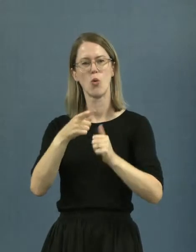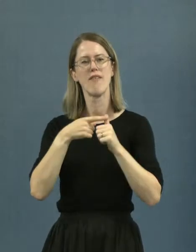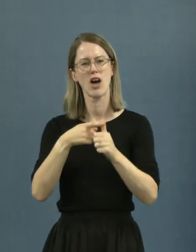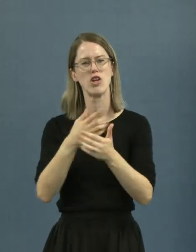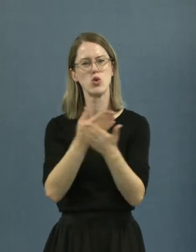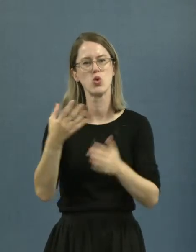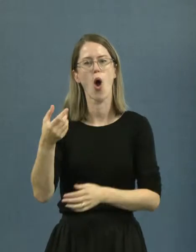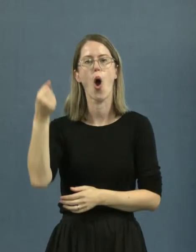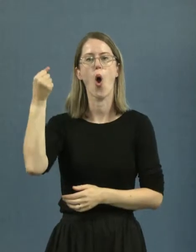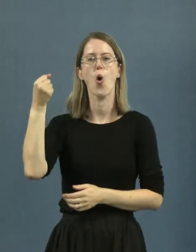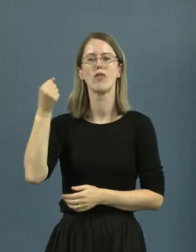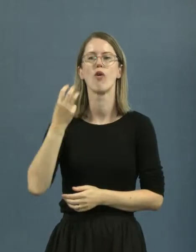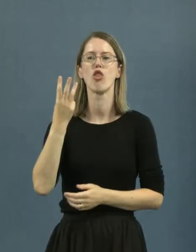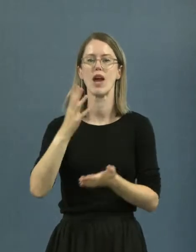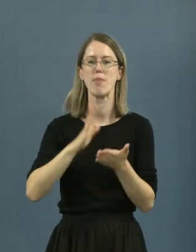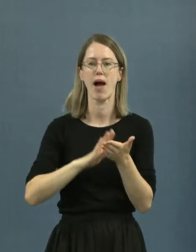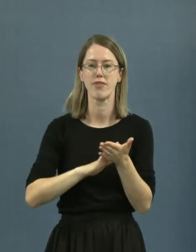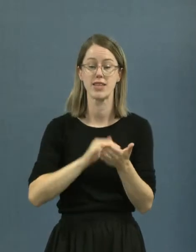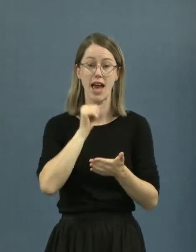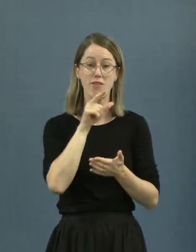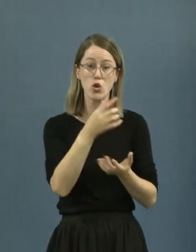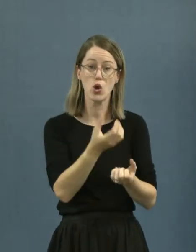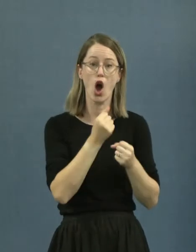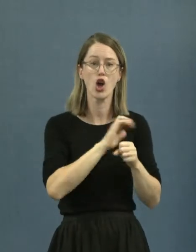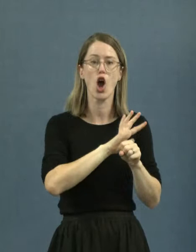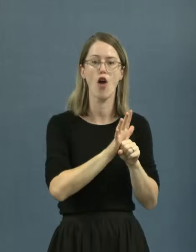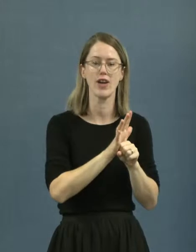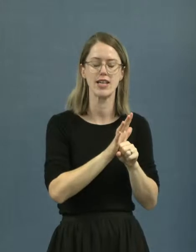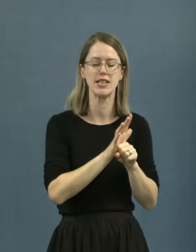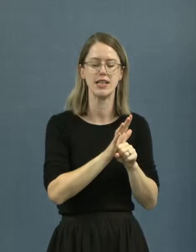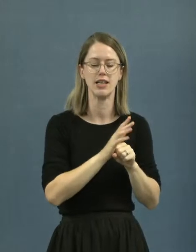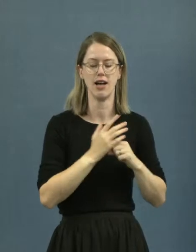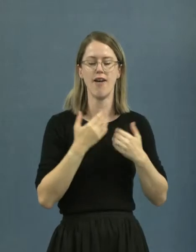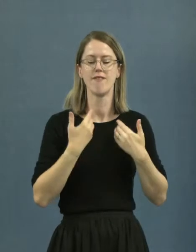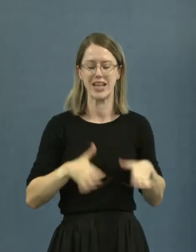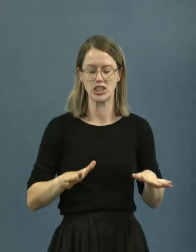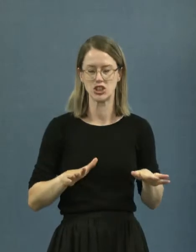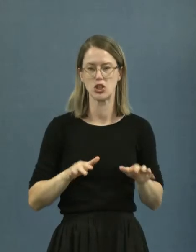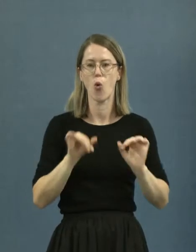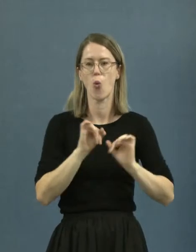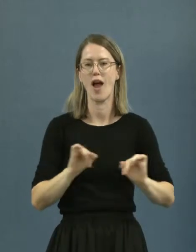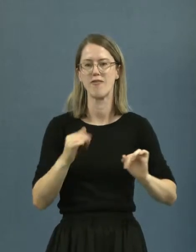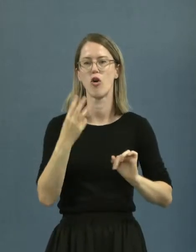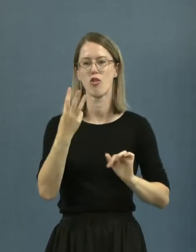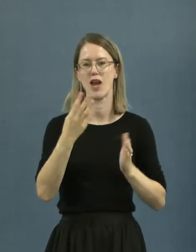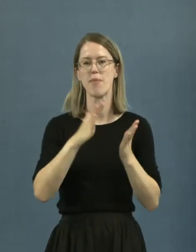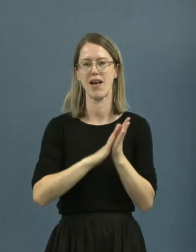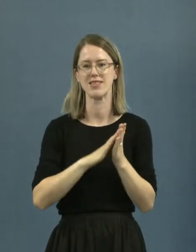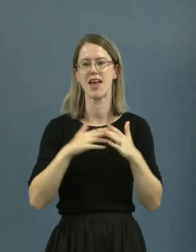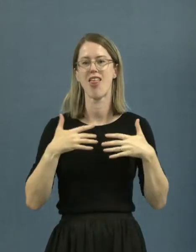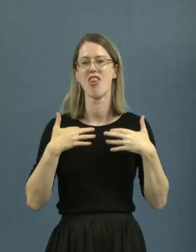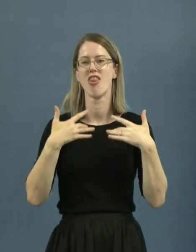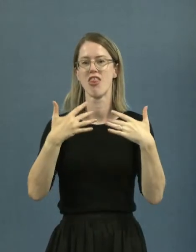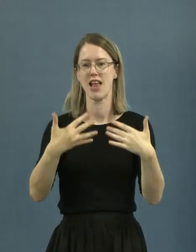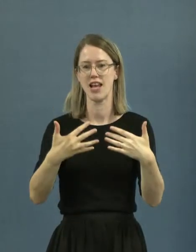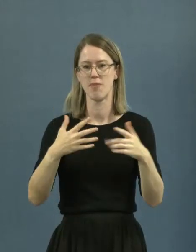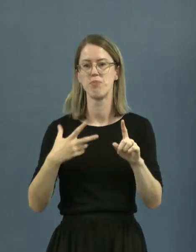are advising people, even if you've had infection, that you wait for that three-month period hand then go and get your booster. And finally, a